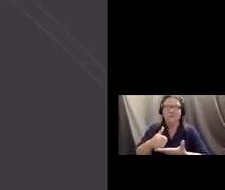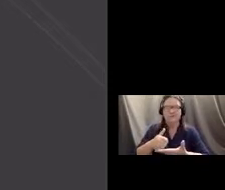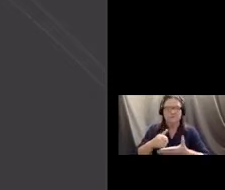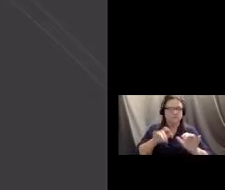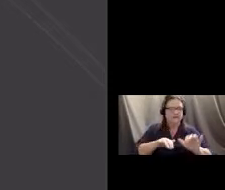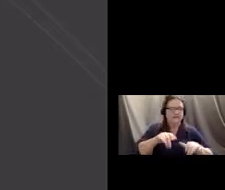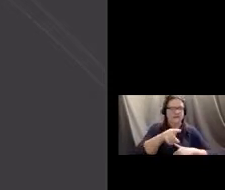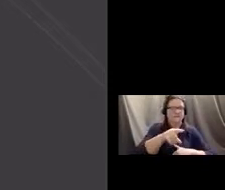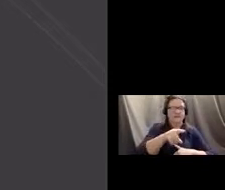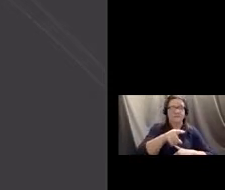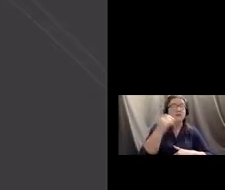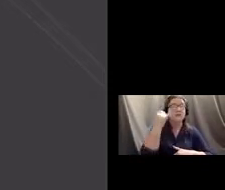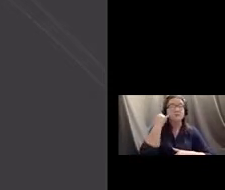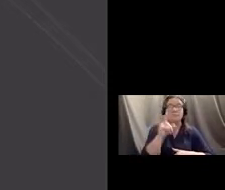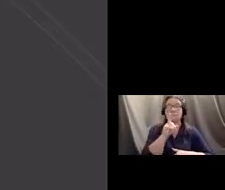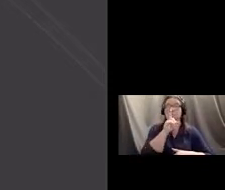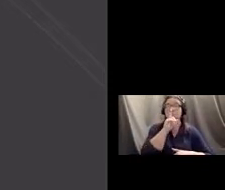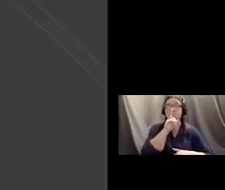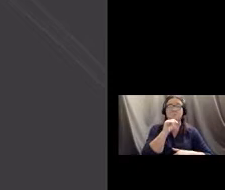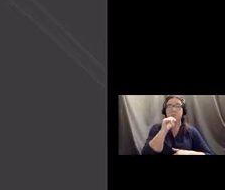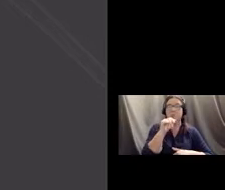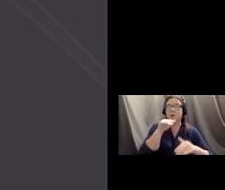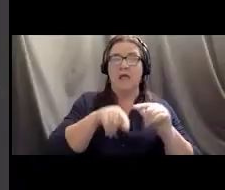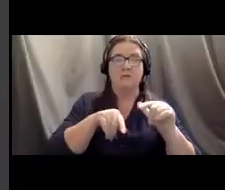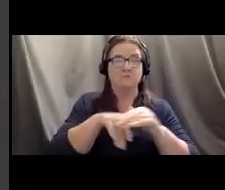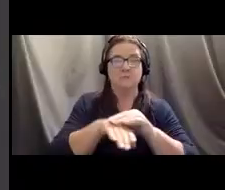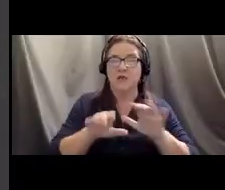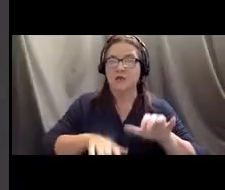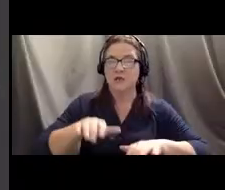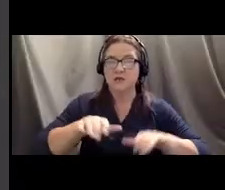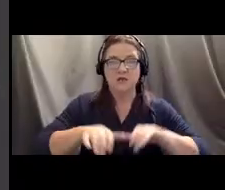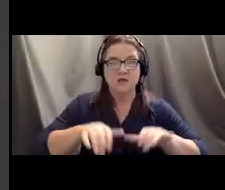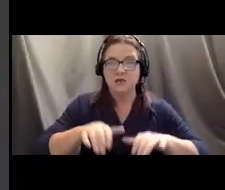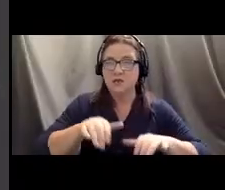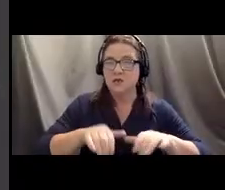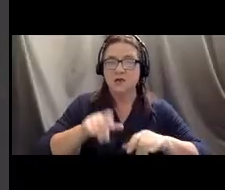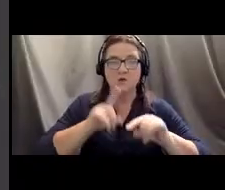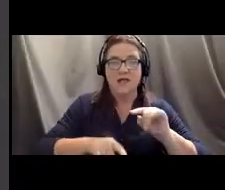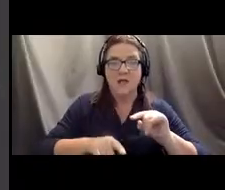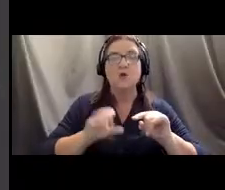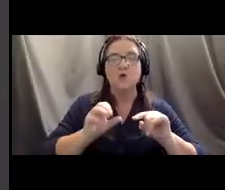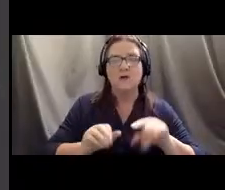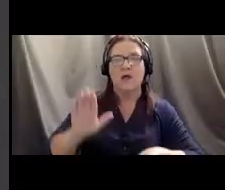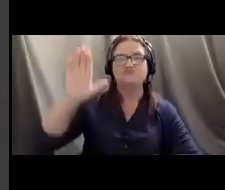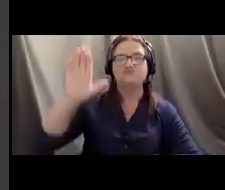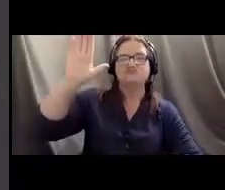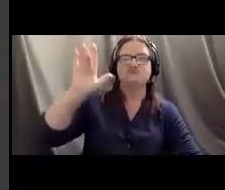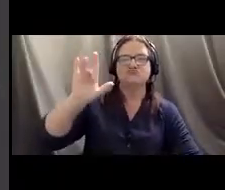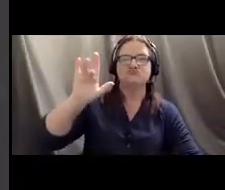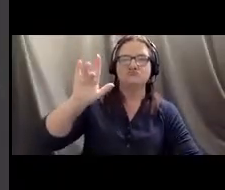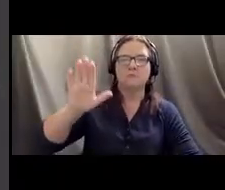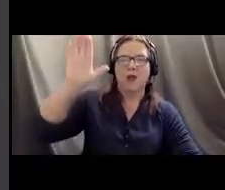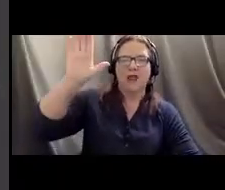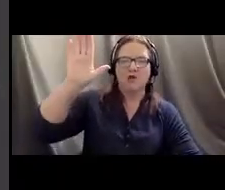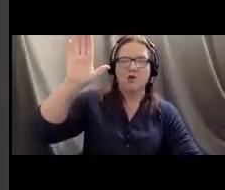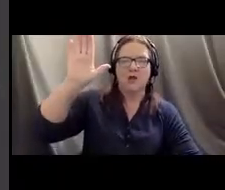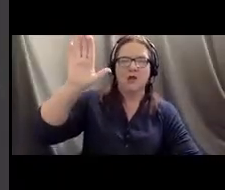If you don't have access to the chat and want to raise your hand, I think Carolyn will be